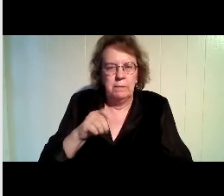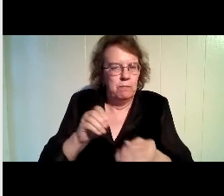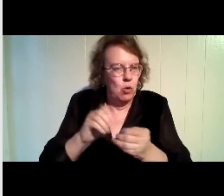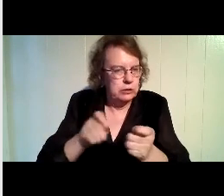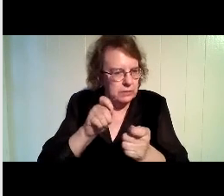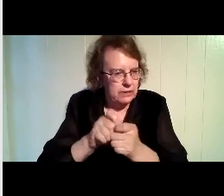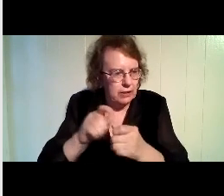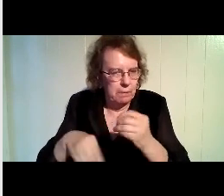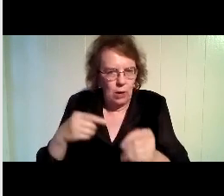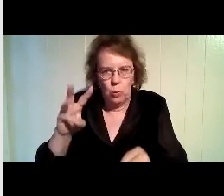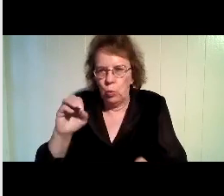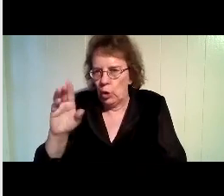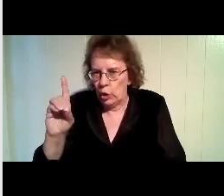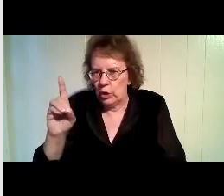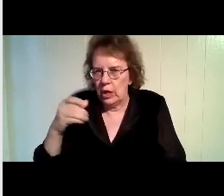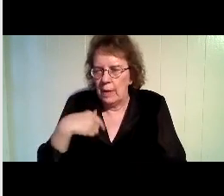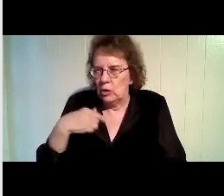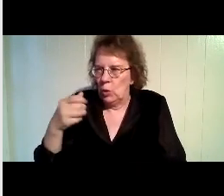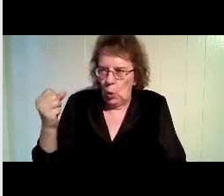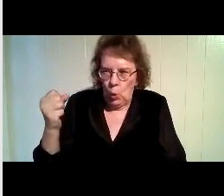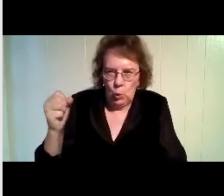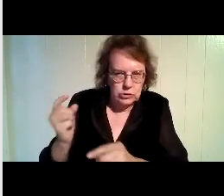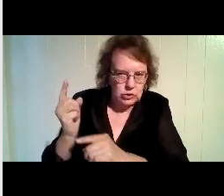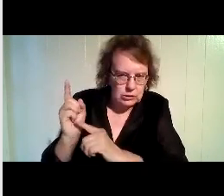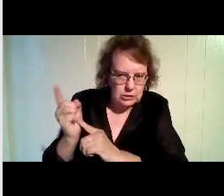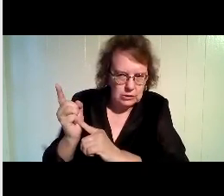going to hold just to see this is the time to ask.